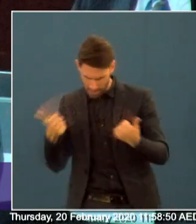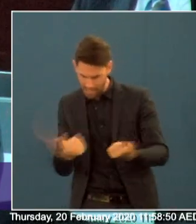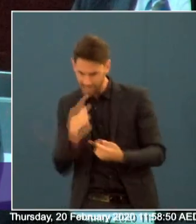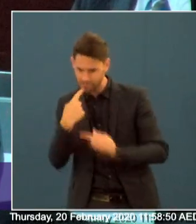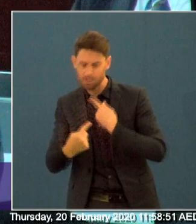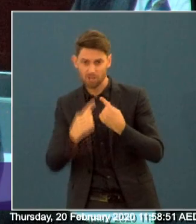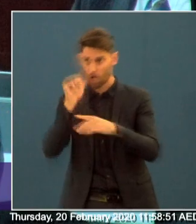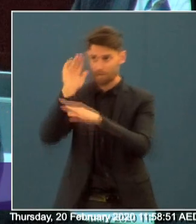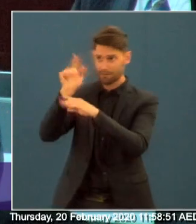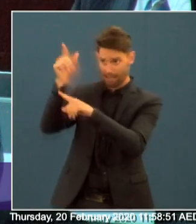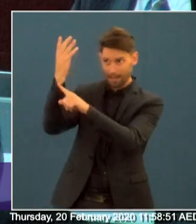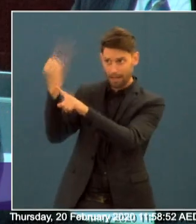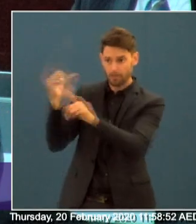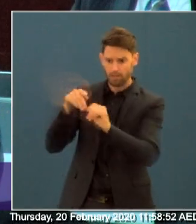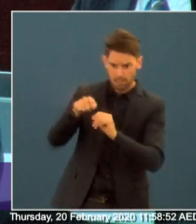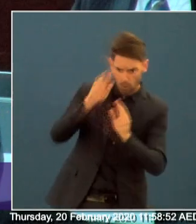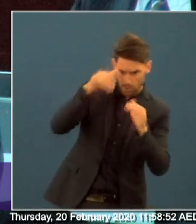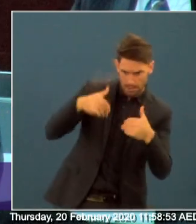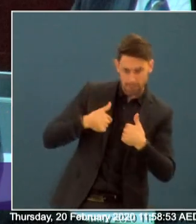in terms of the autistic populations in Australia?